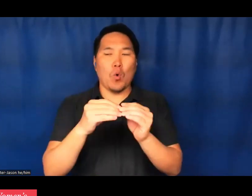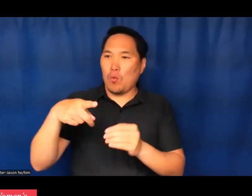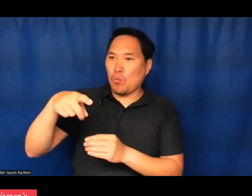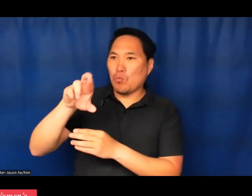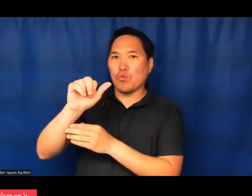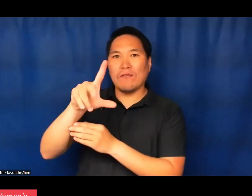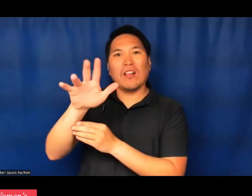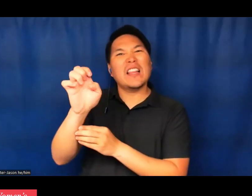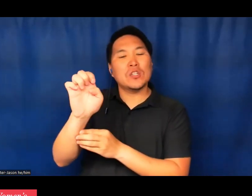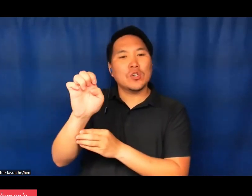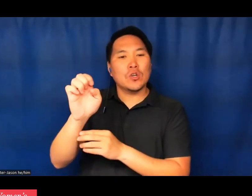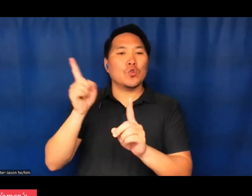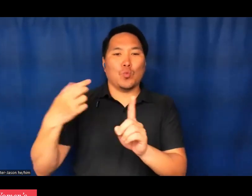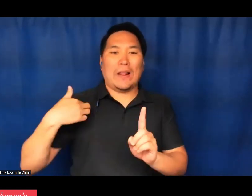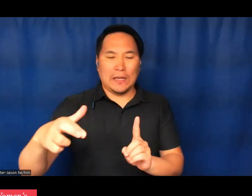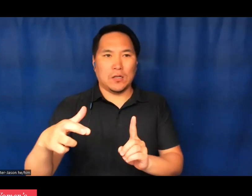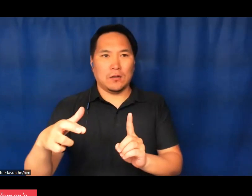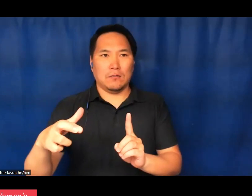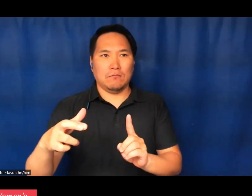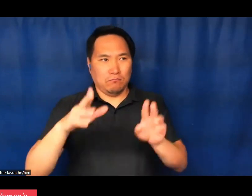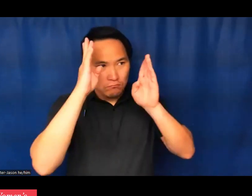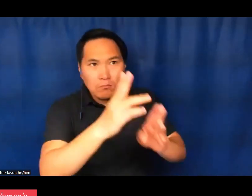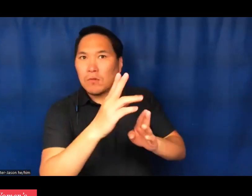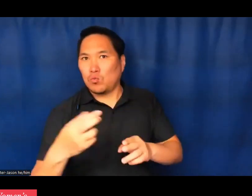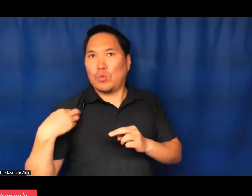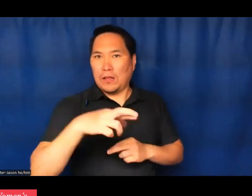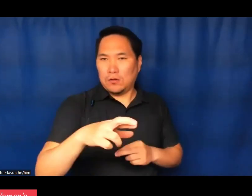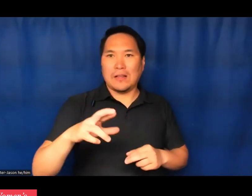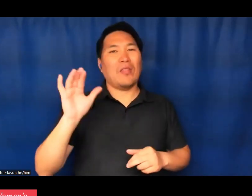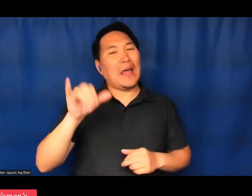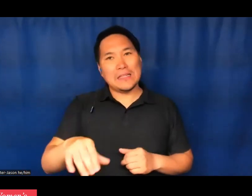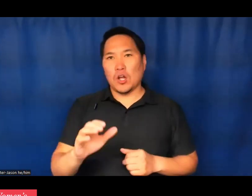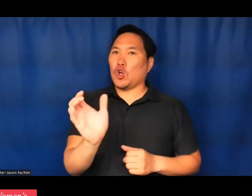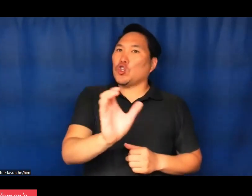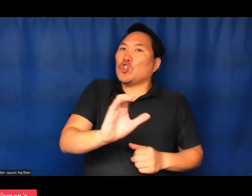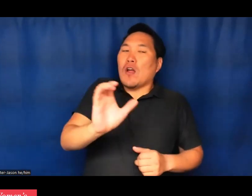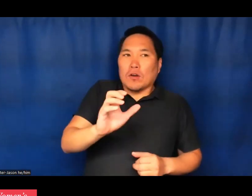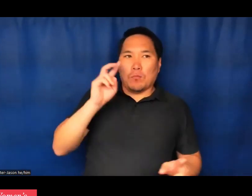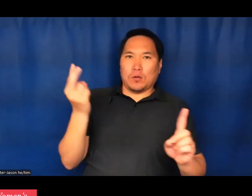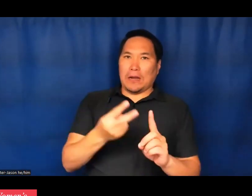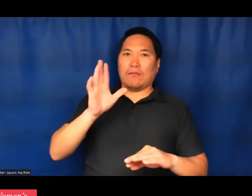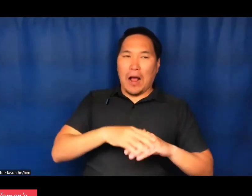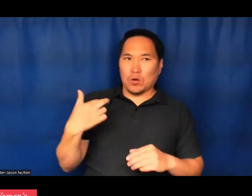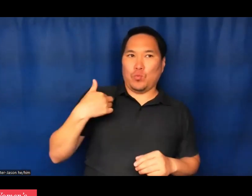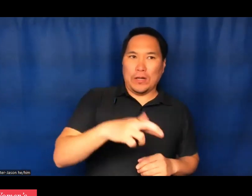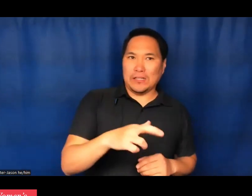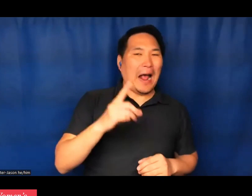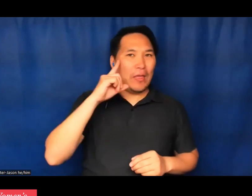religion and Christianity that over privileges.